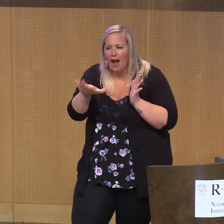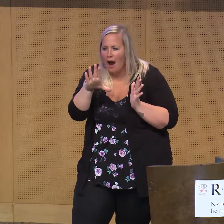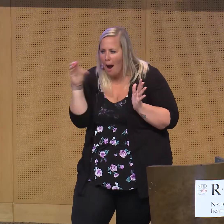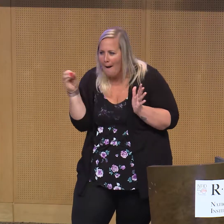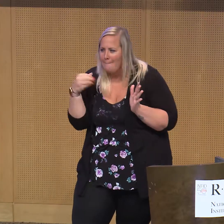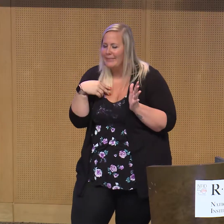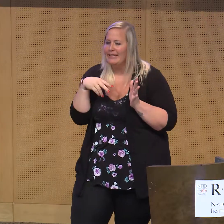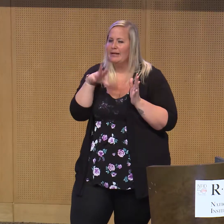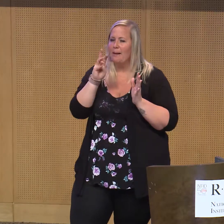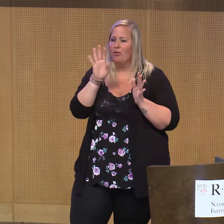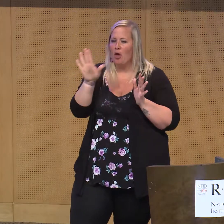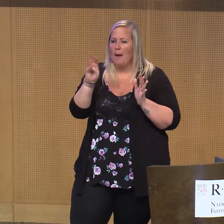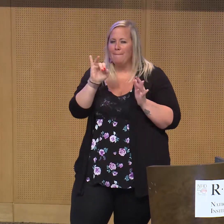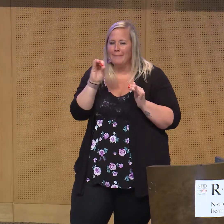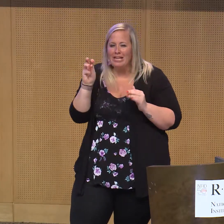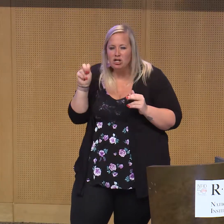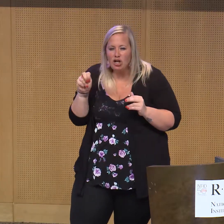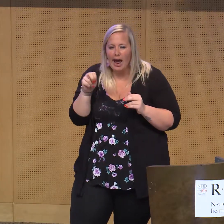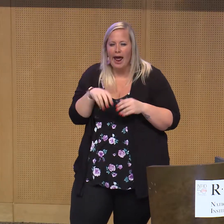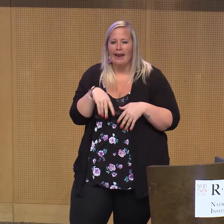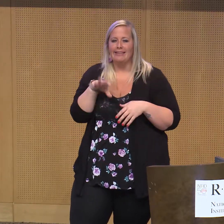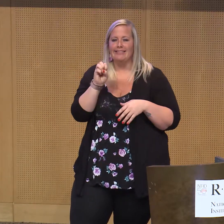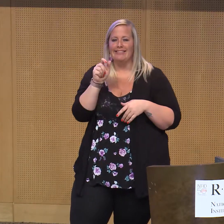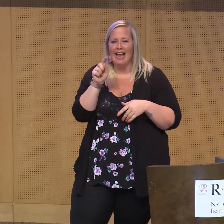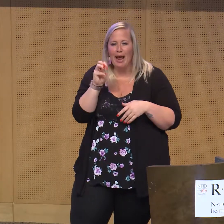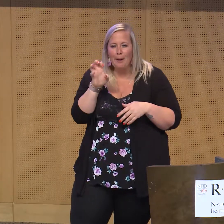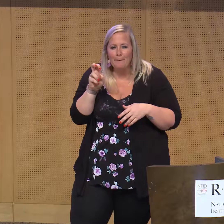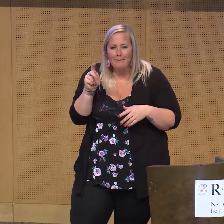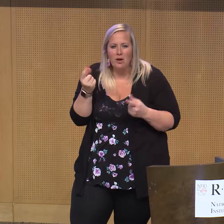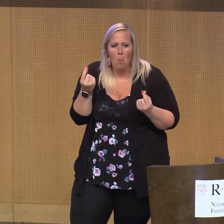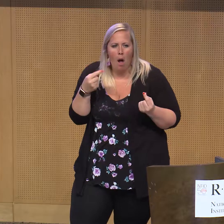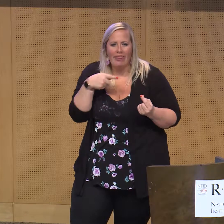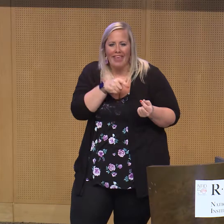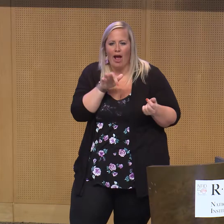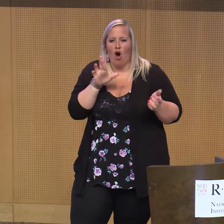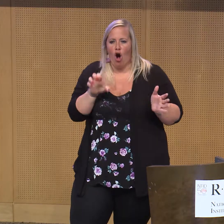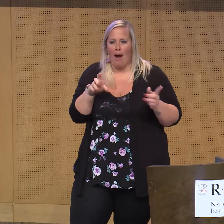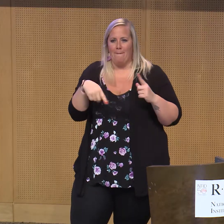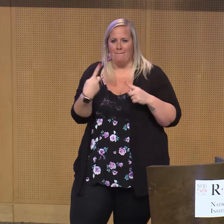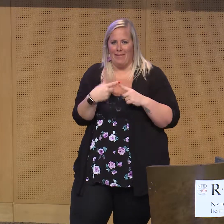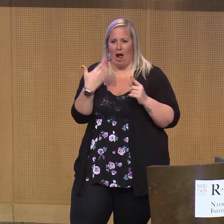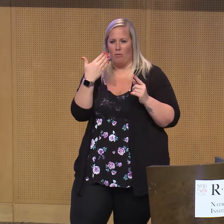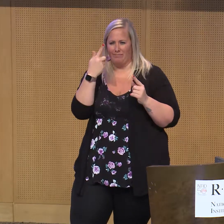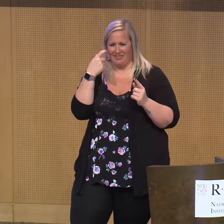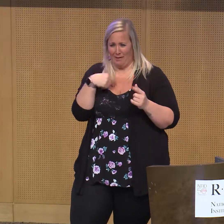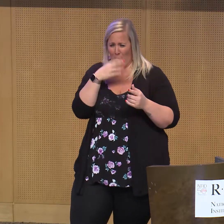So I did my research on the company. I figured out what their mission was, their vision, who they are,